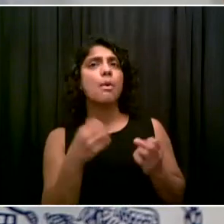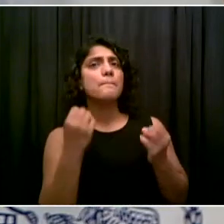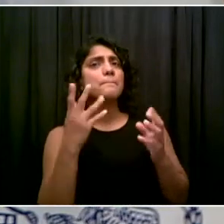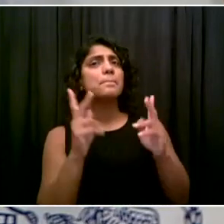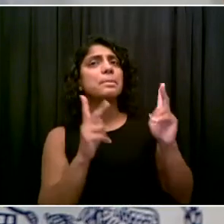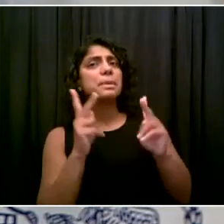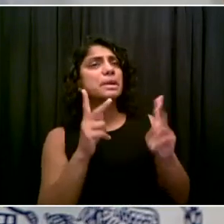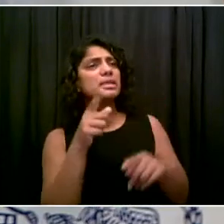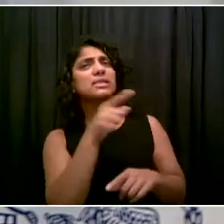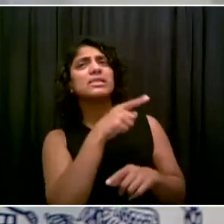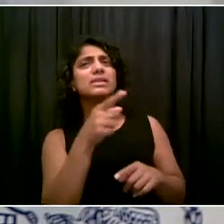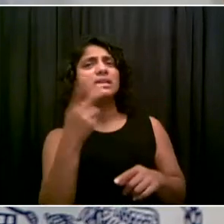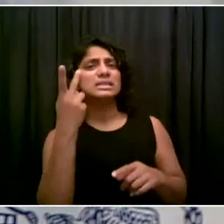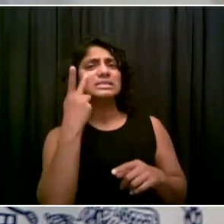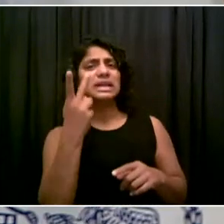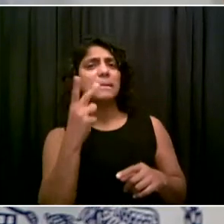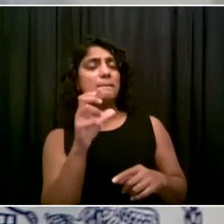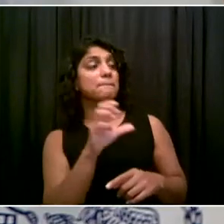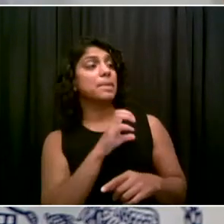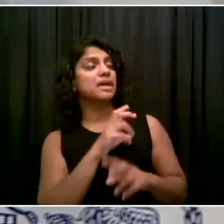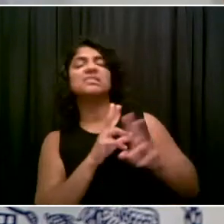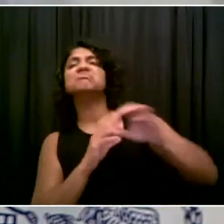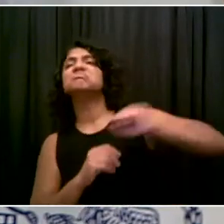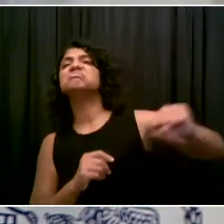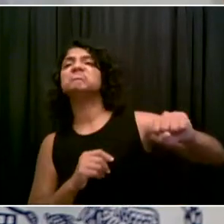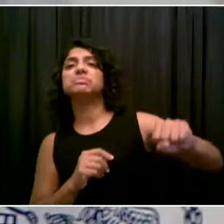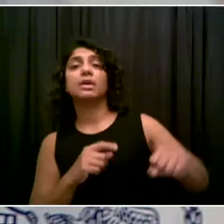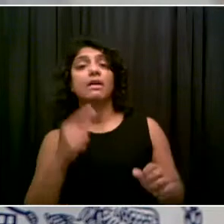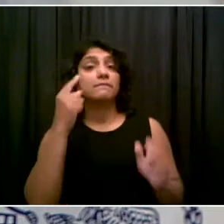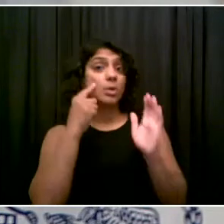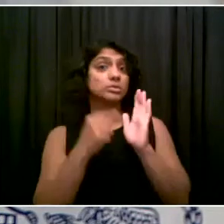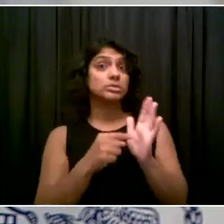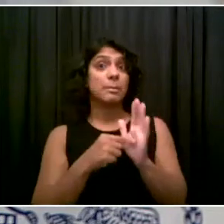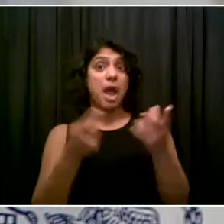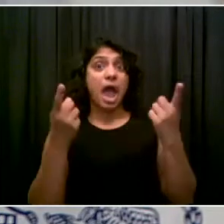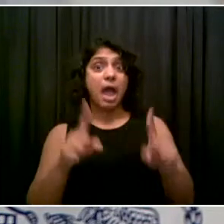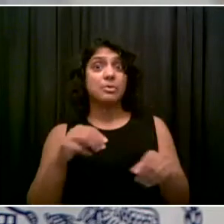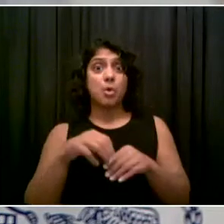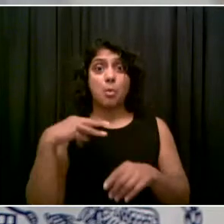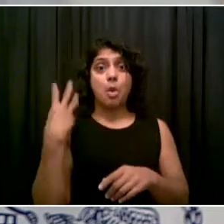WHAT DO YOU SAY TO PEOPLE WHO CONTINUALLY DEFIED POLICE . WE HAVE INCIDENTS IN WASHINGTON